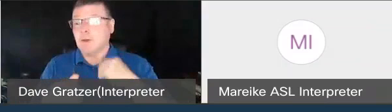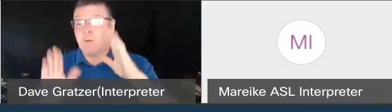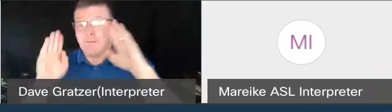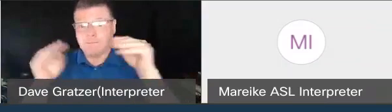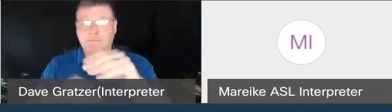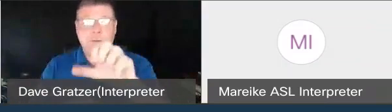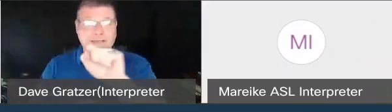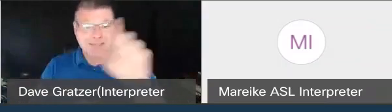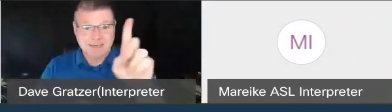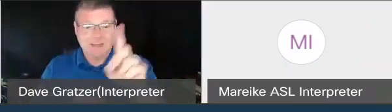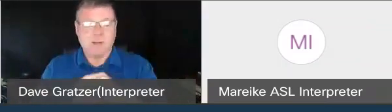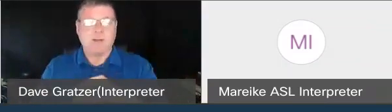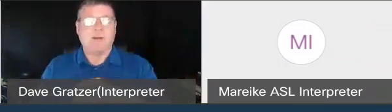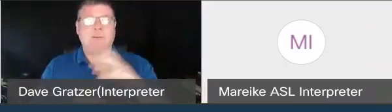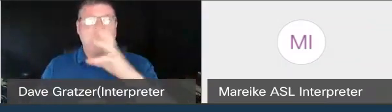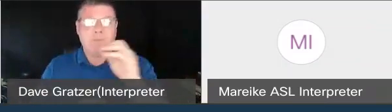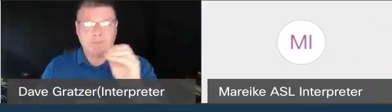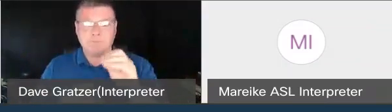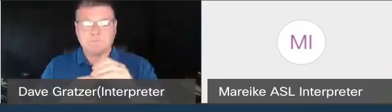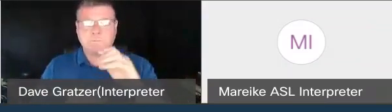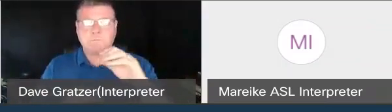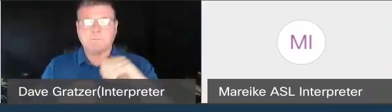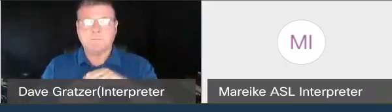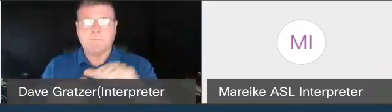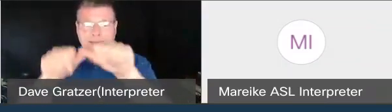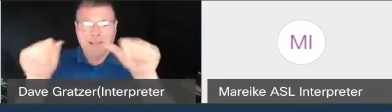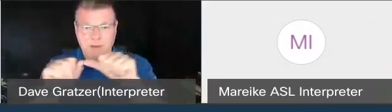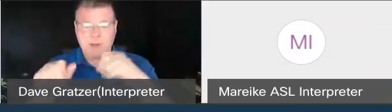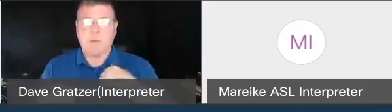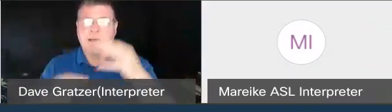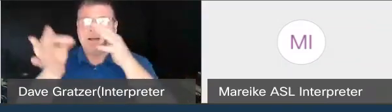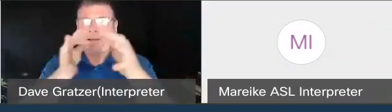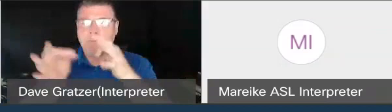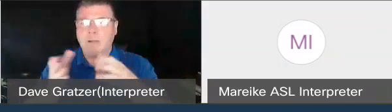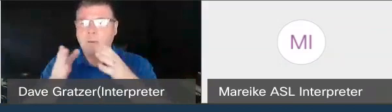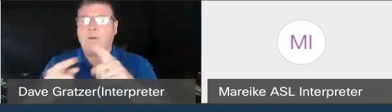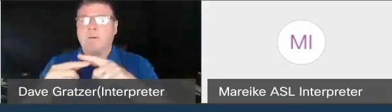Serial Inebriate Program, or SIP Program, exploring ways to build and support collaborations